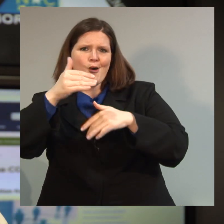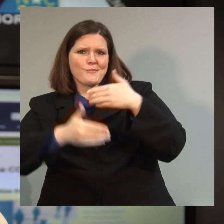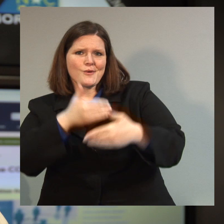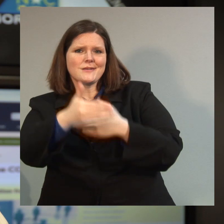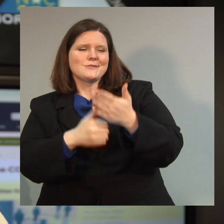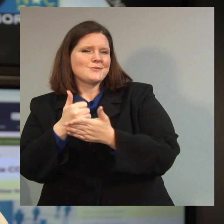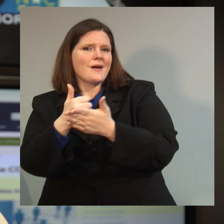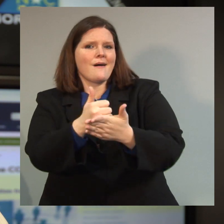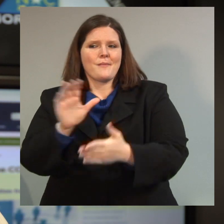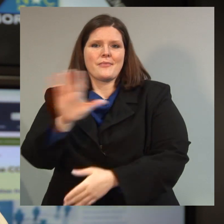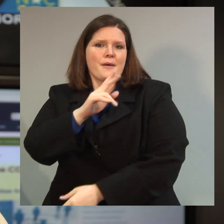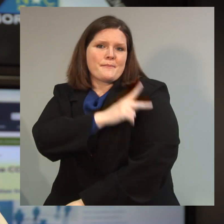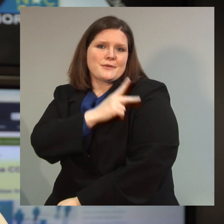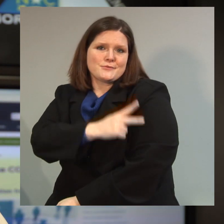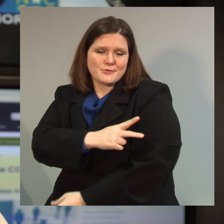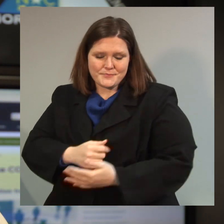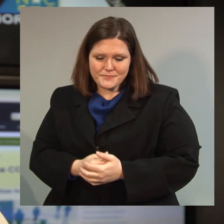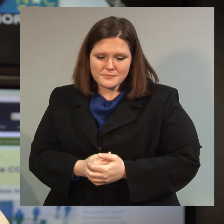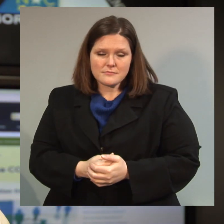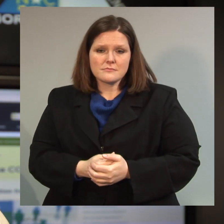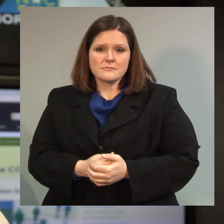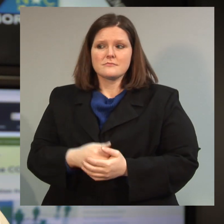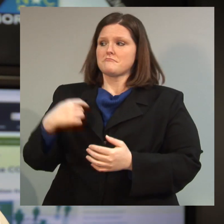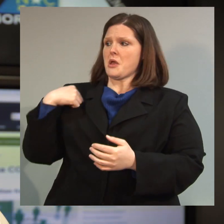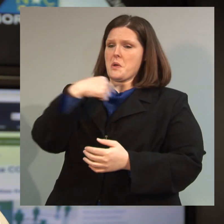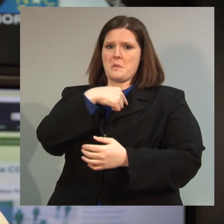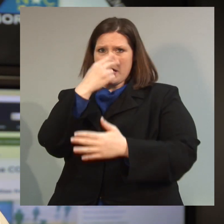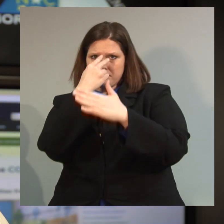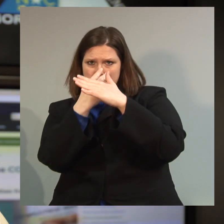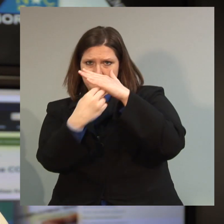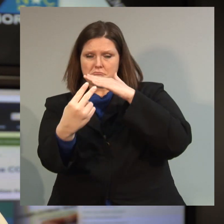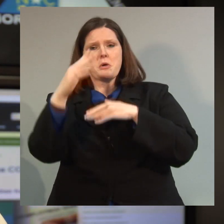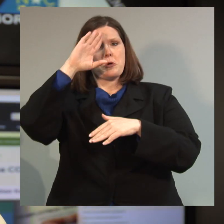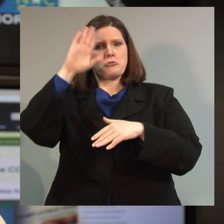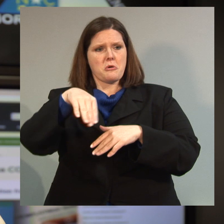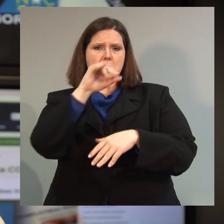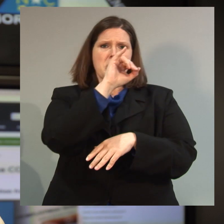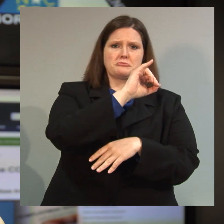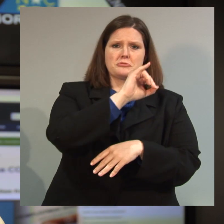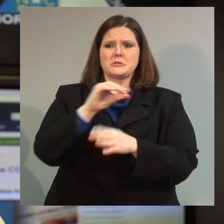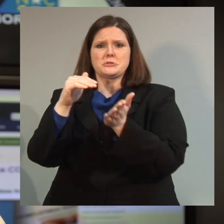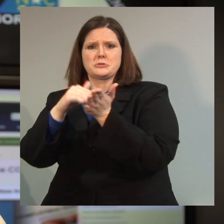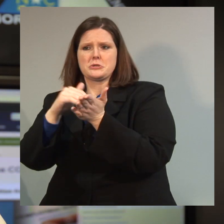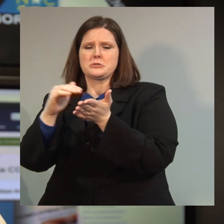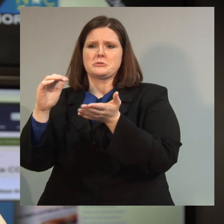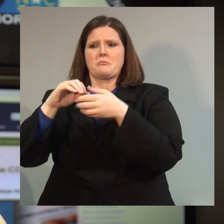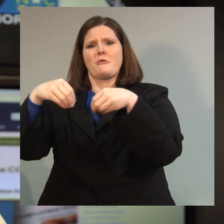individuals they serve are cared for. As we look ahead, I know insurance companies and providers will need to continue working